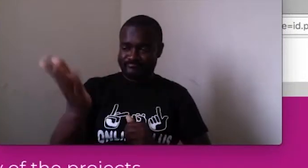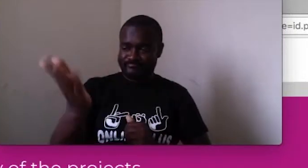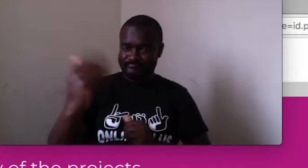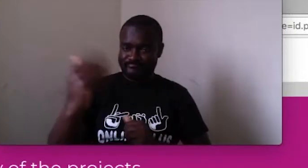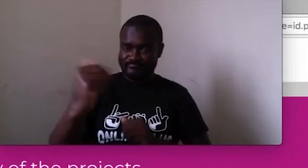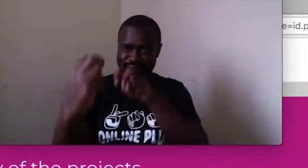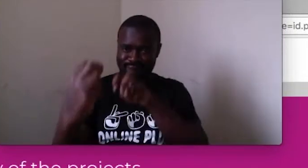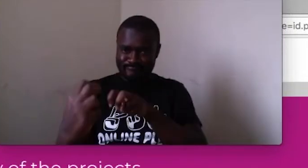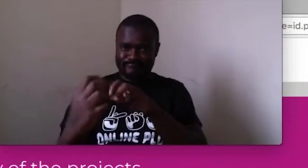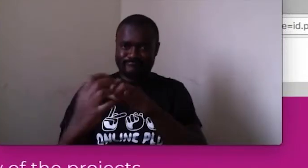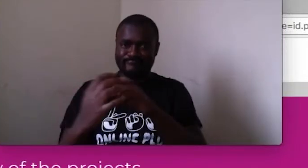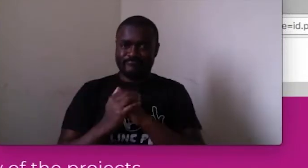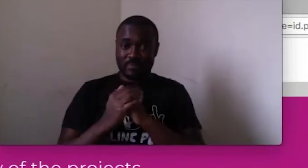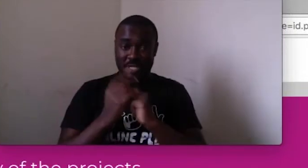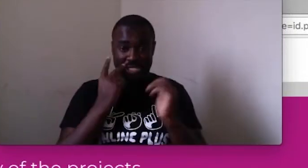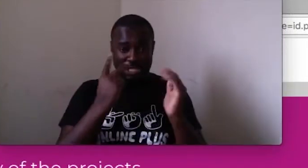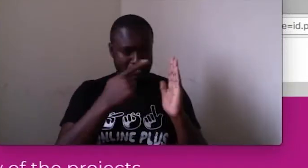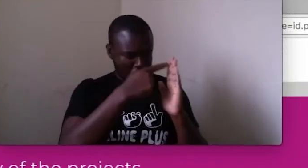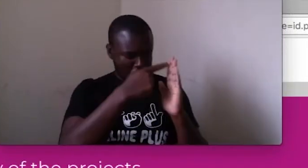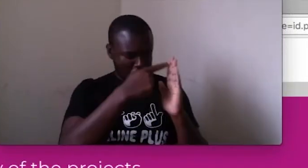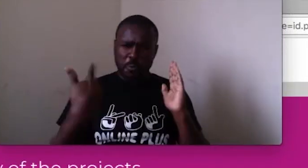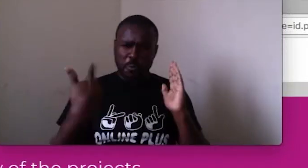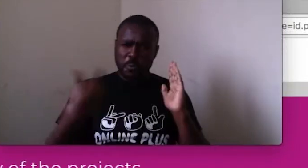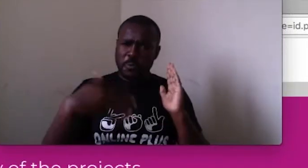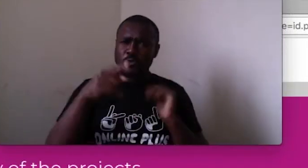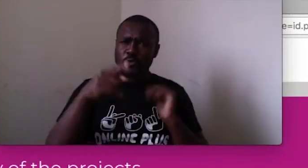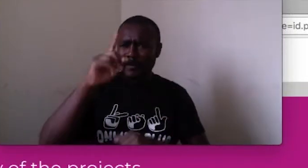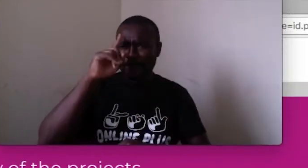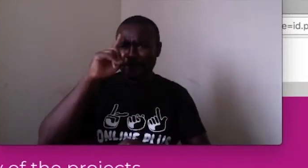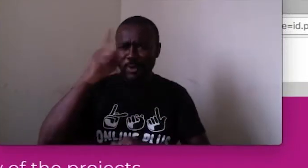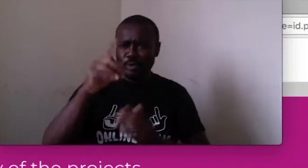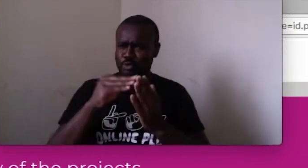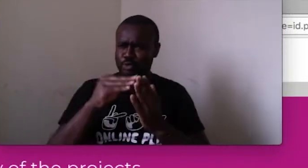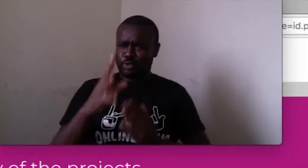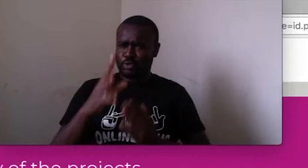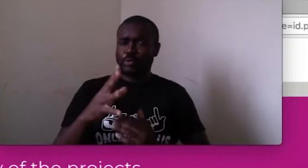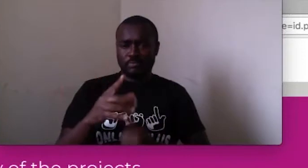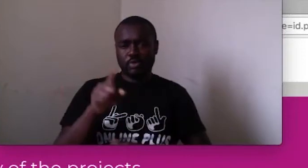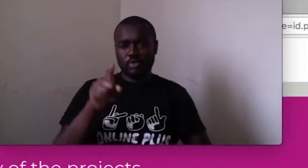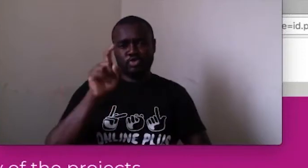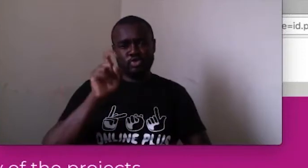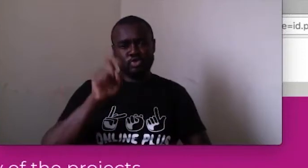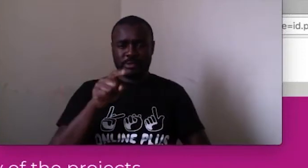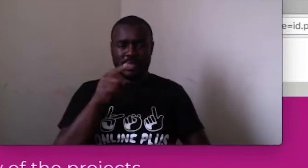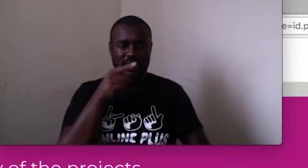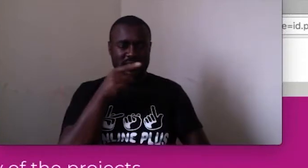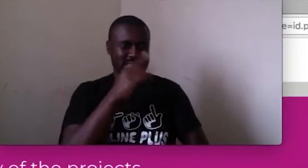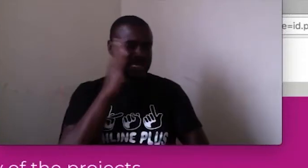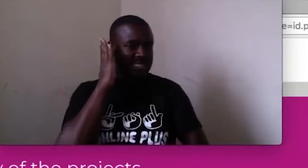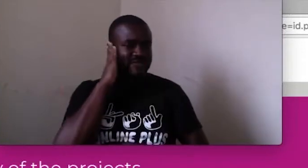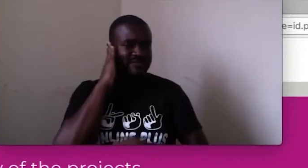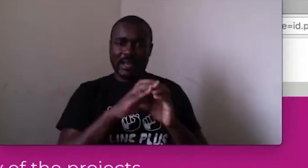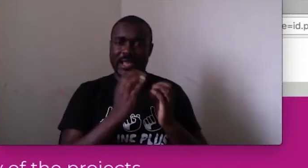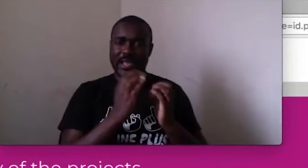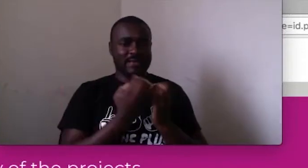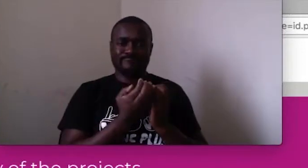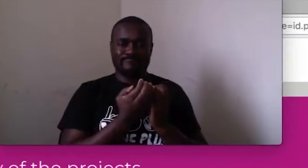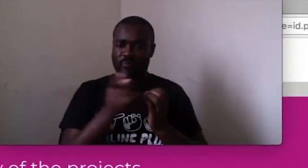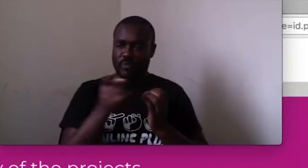using the system that they had I was able to pass and they saw that I was very good at the maths